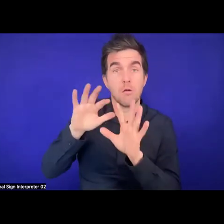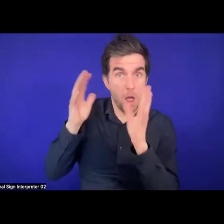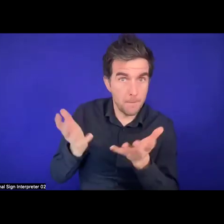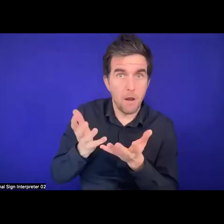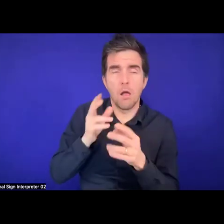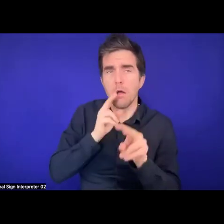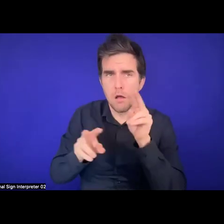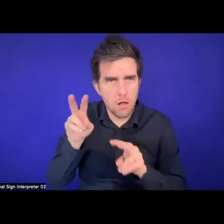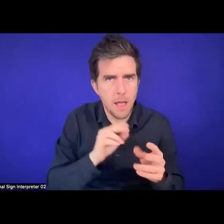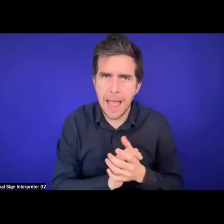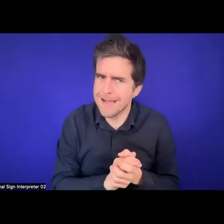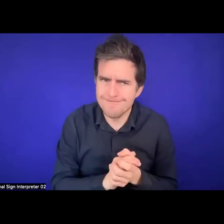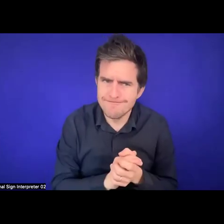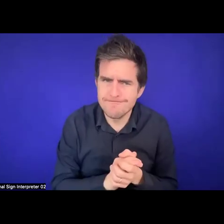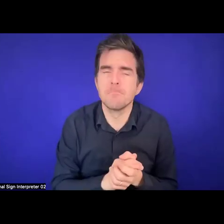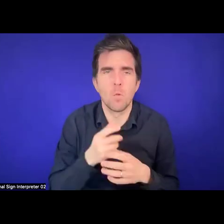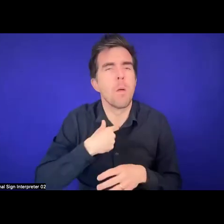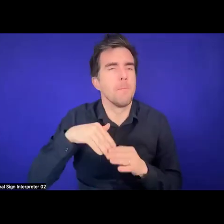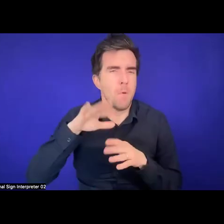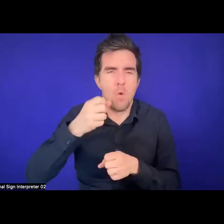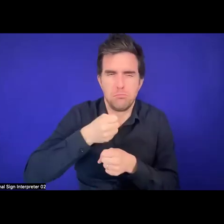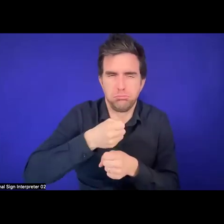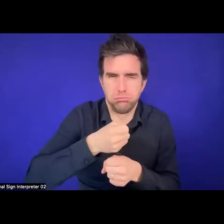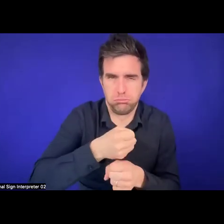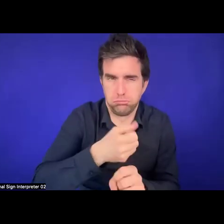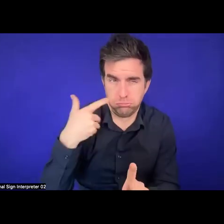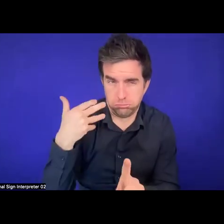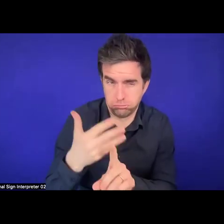have been supported by people coming in on placement to help with doing some of the